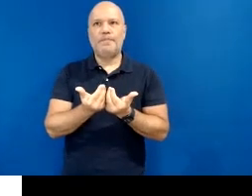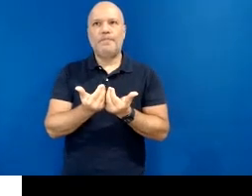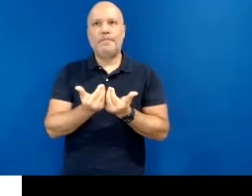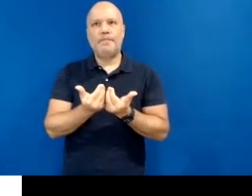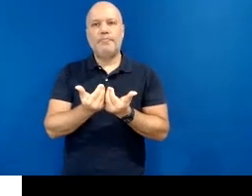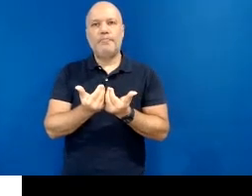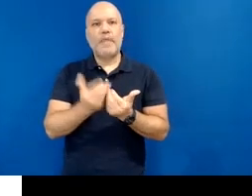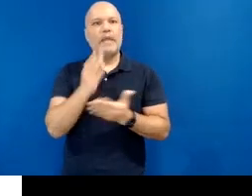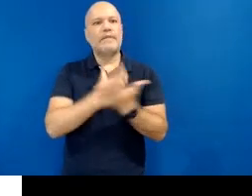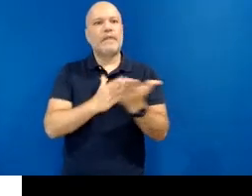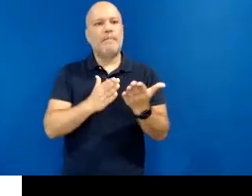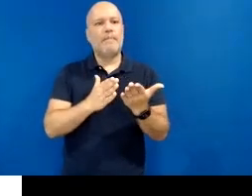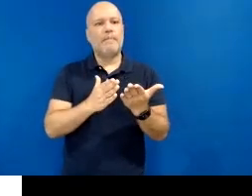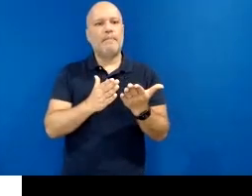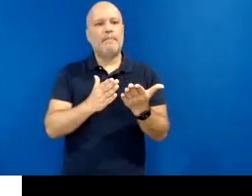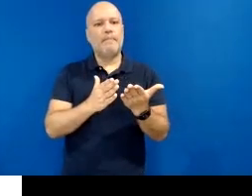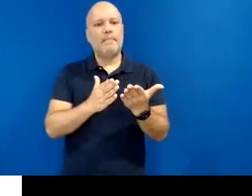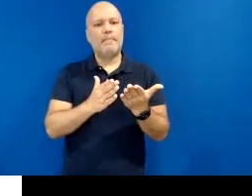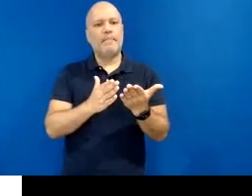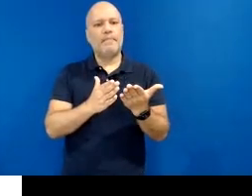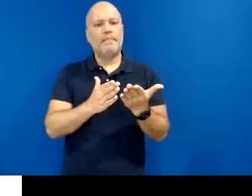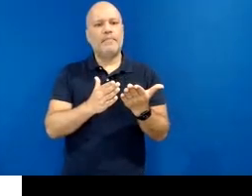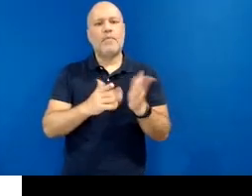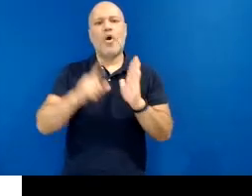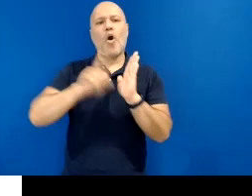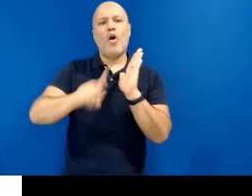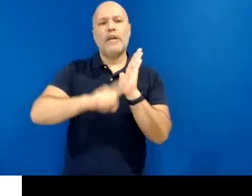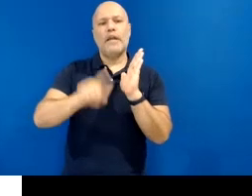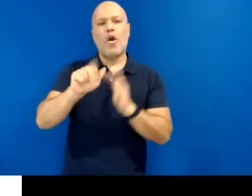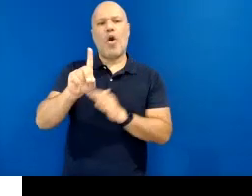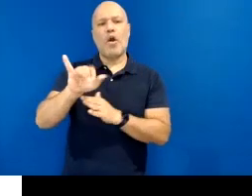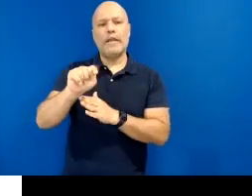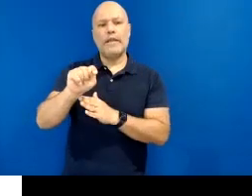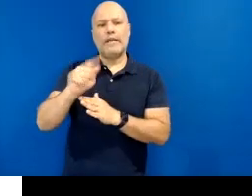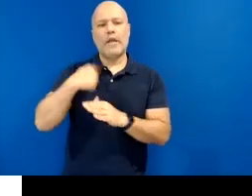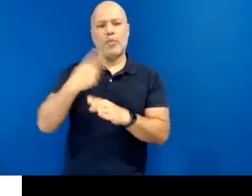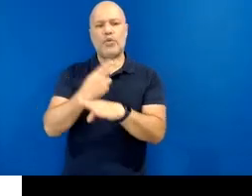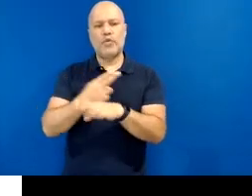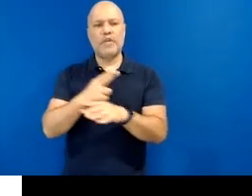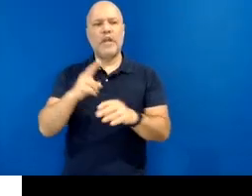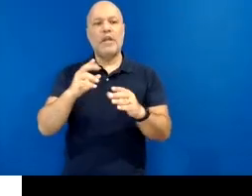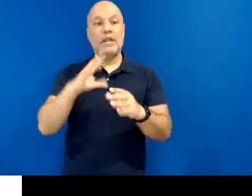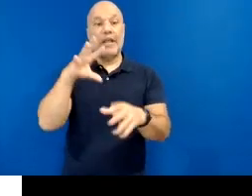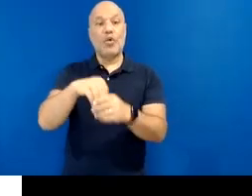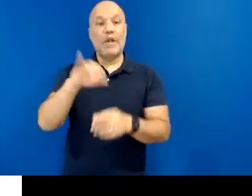auditing that's suggested by IDEA, which stands for inclusion, diversity,